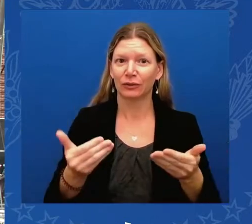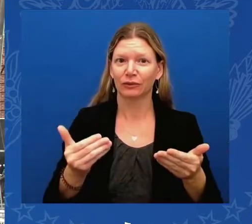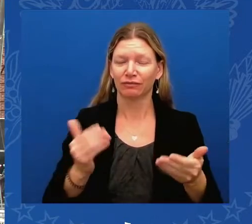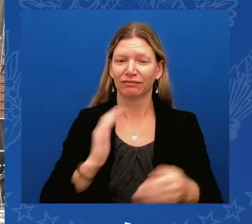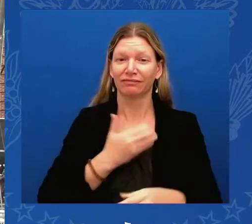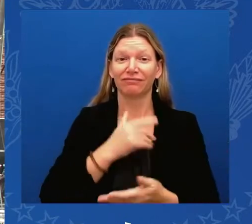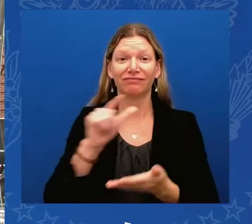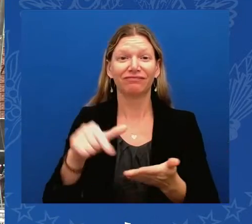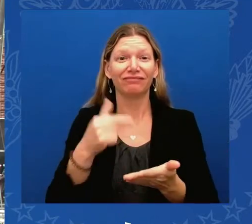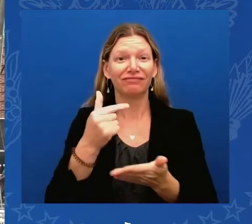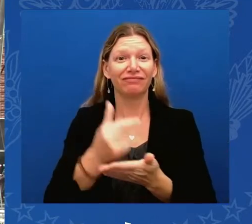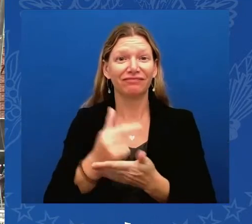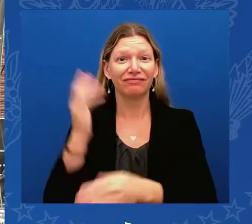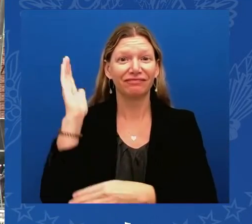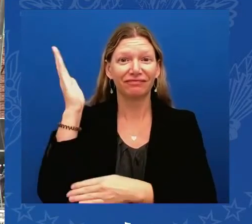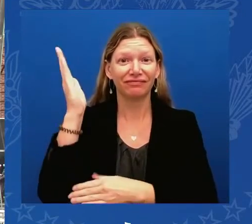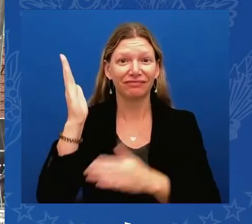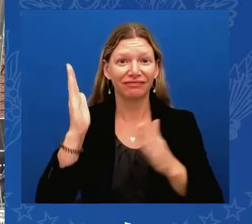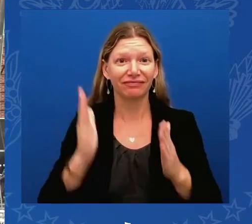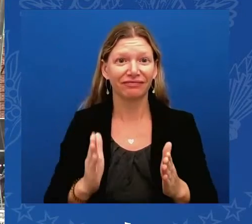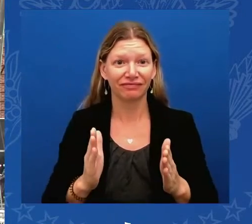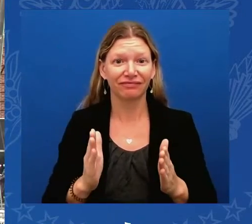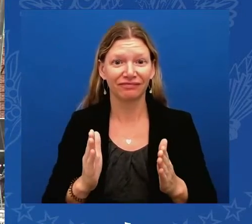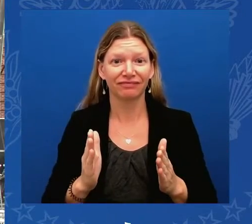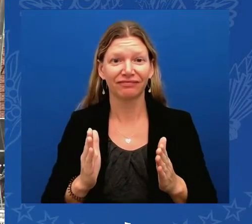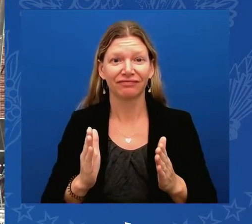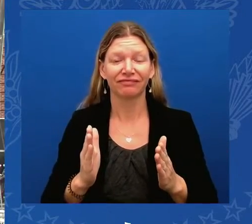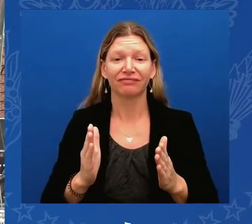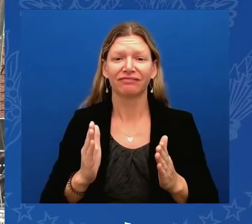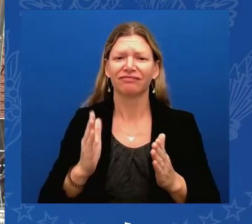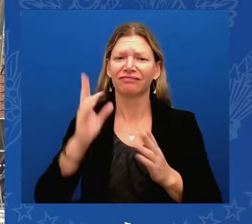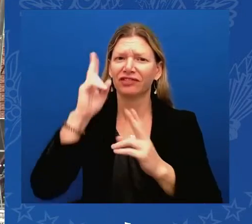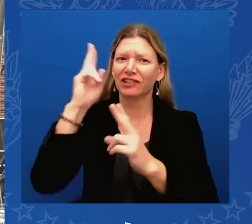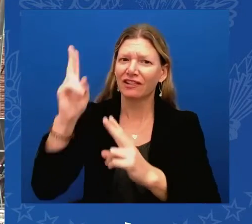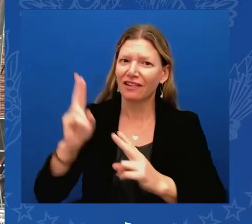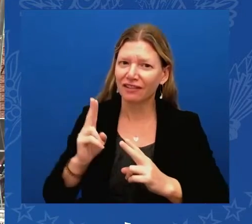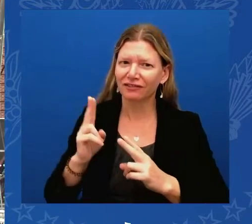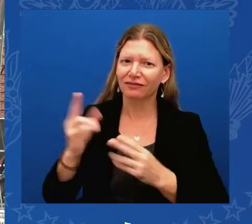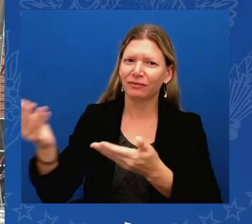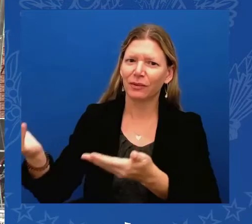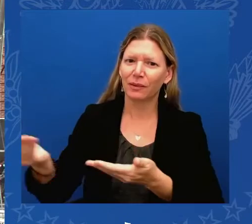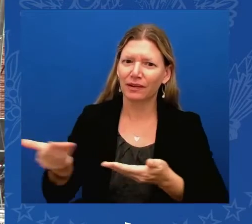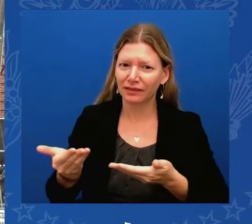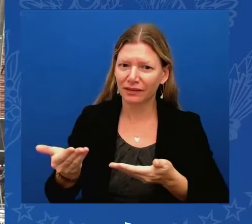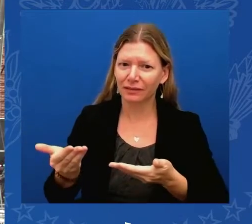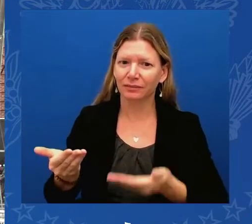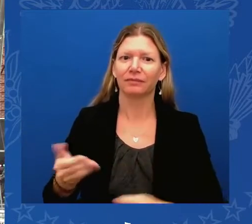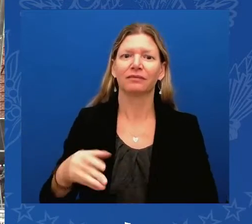Male Speaker: We are honored to welcome the 46th President of the United States,